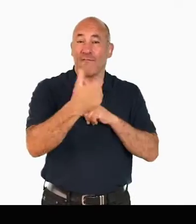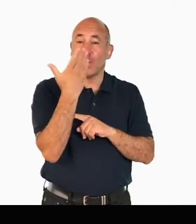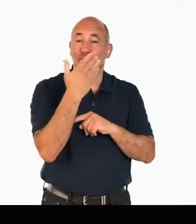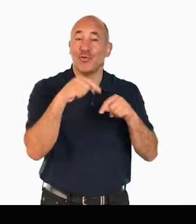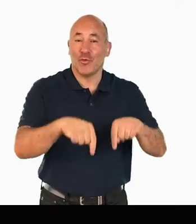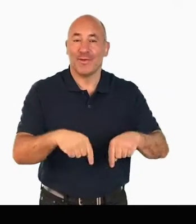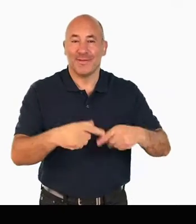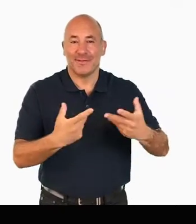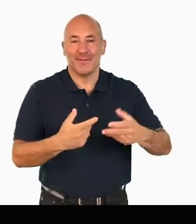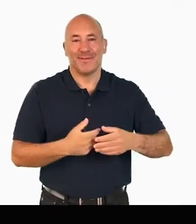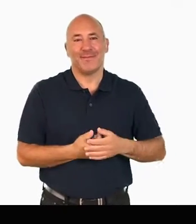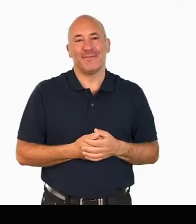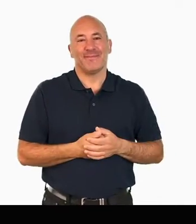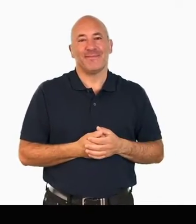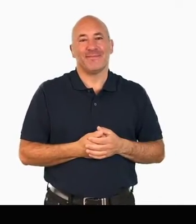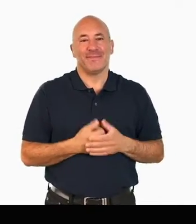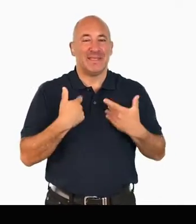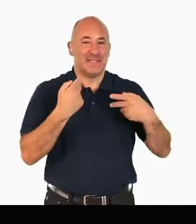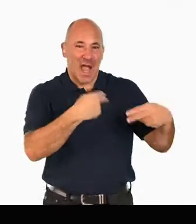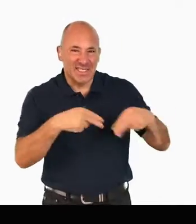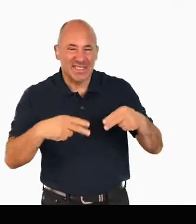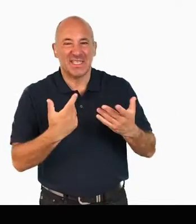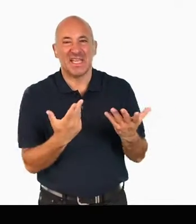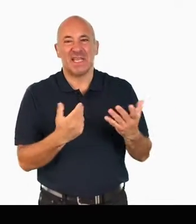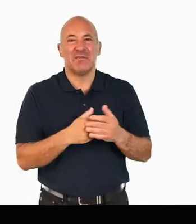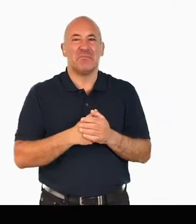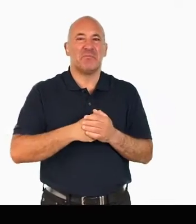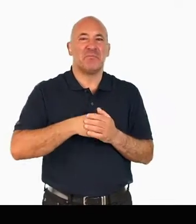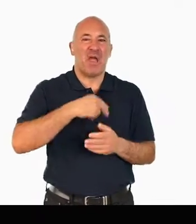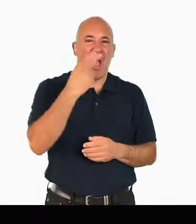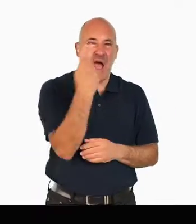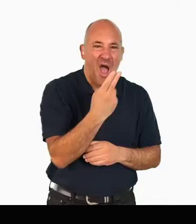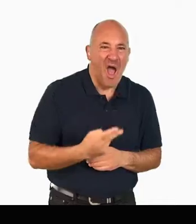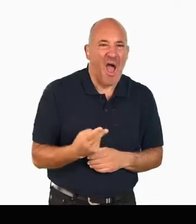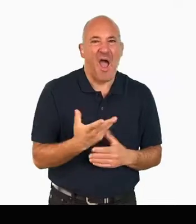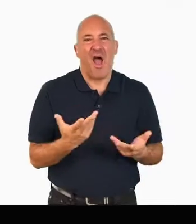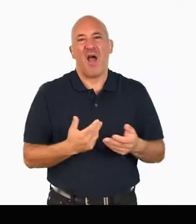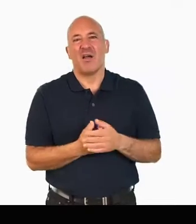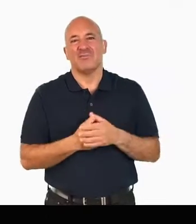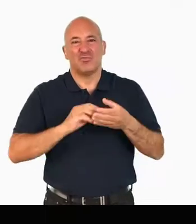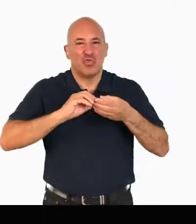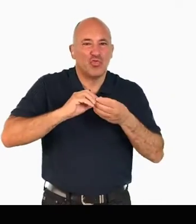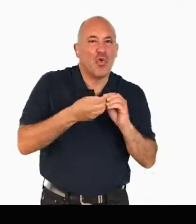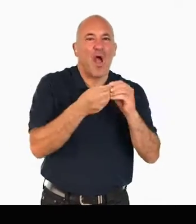every Monday after school. We had dancing, we used to do arts and crafts